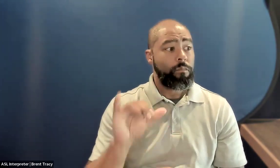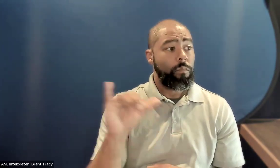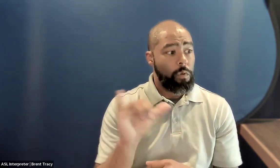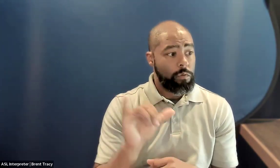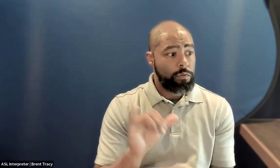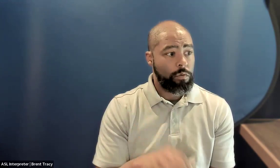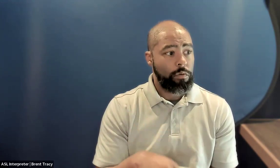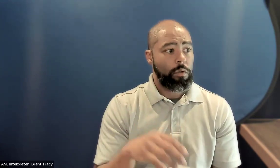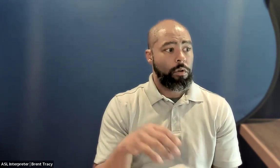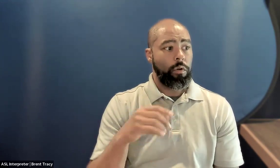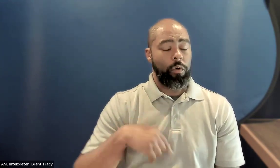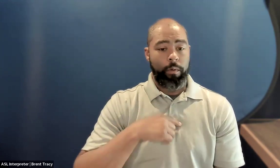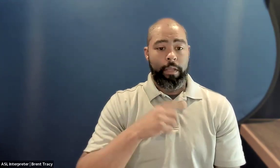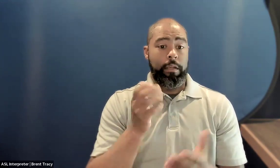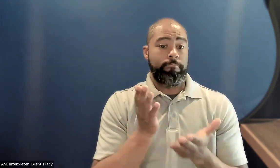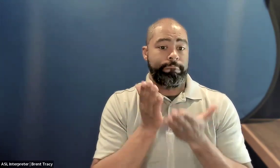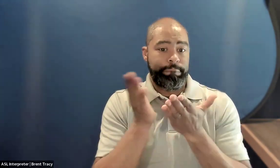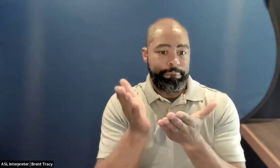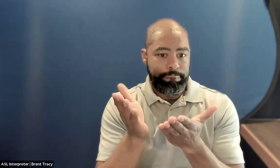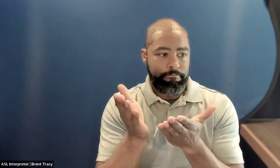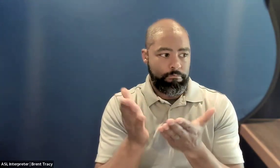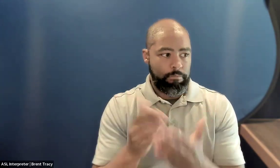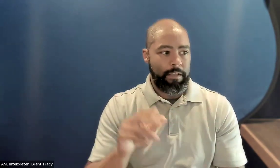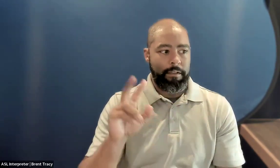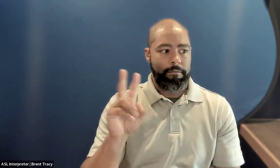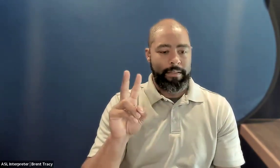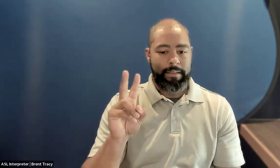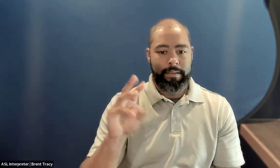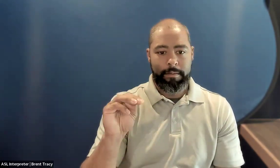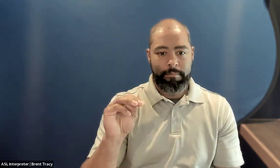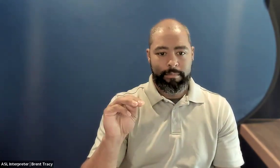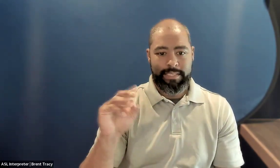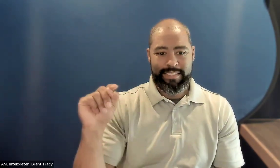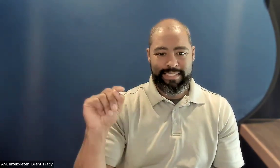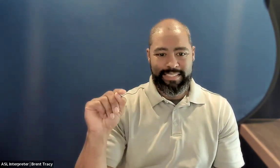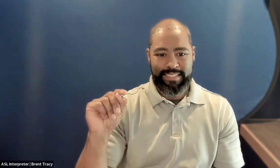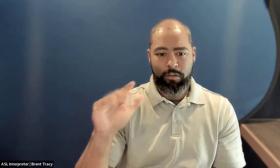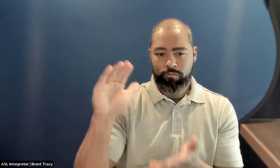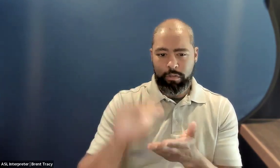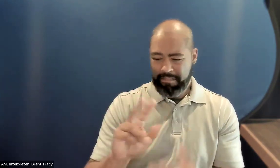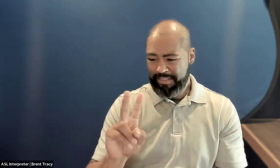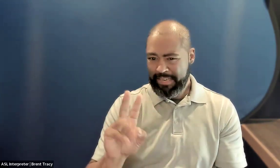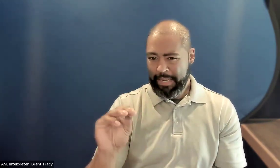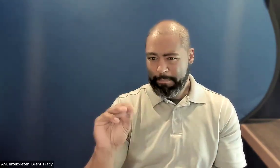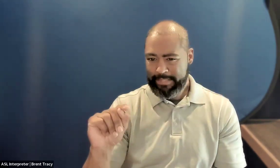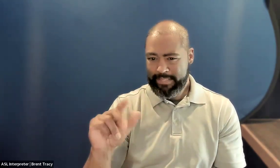metrics and targets around VMT reduction. So VMT referring to vehicle miles travelled.